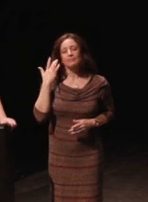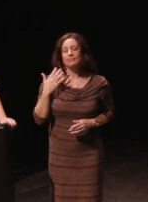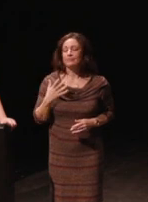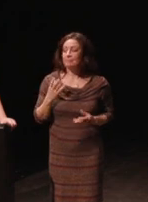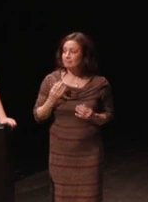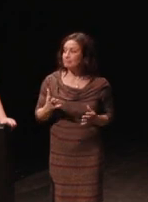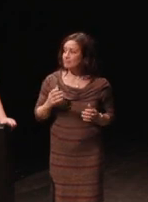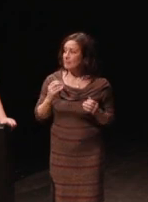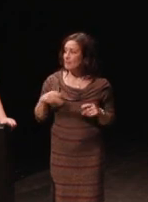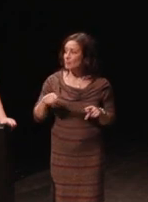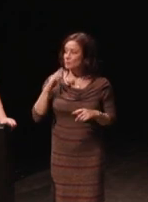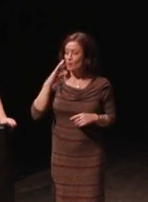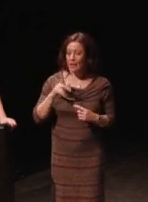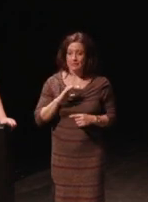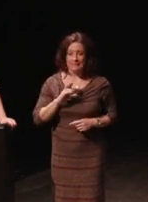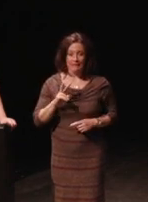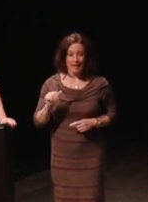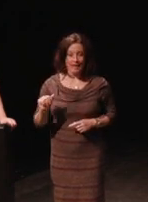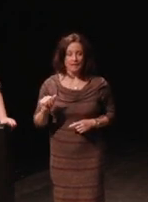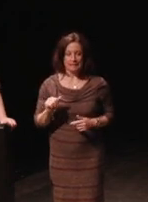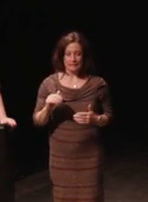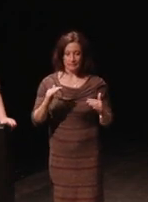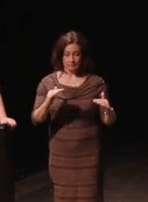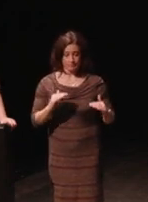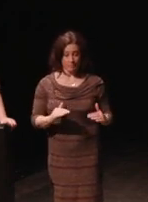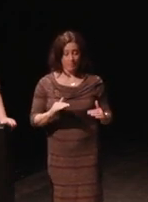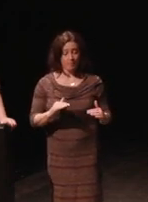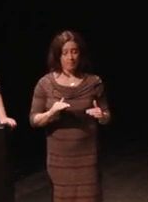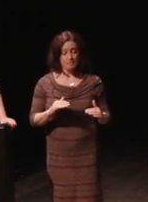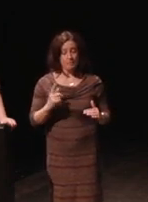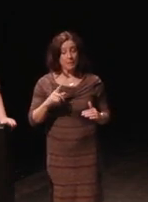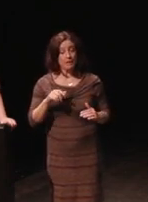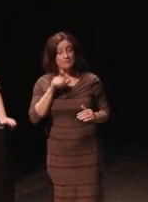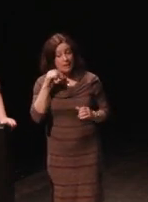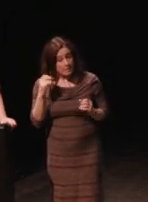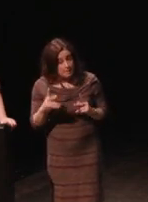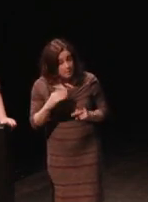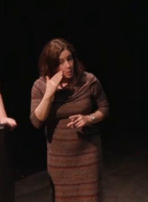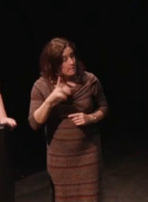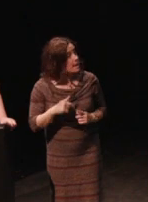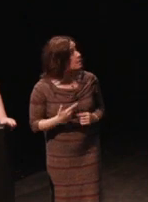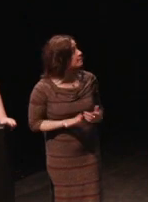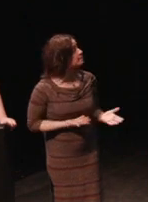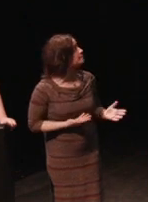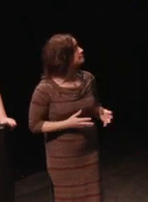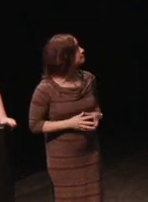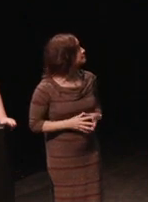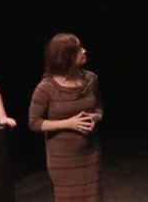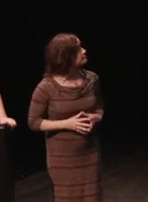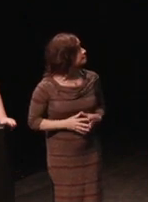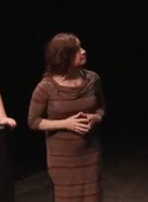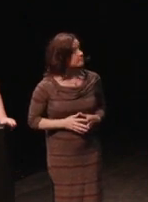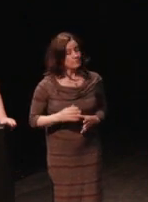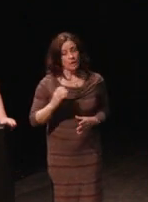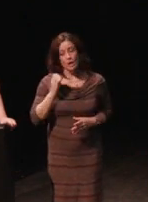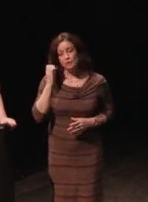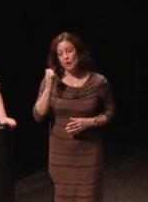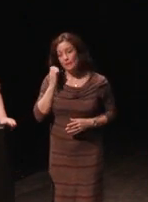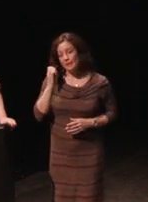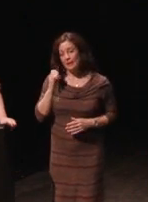learn about CVAA. Something that not so many people know about is this, the European Accessibility Act.